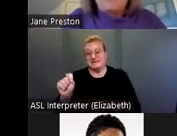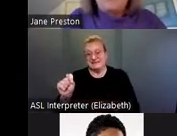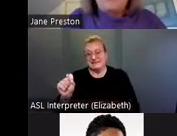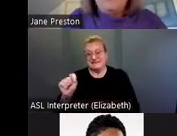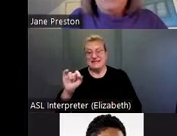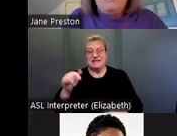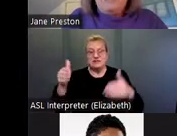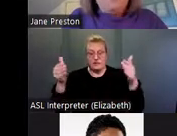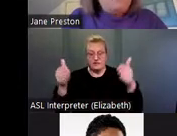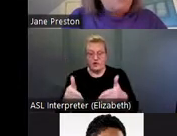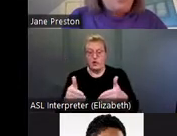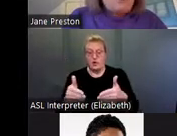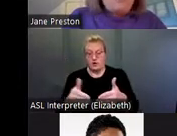That's the program that's really spotlighted at the Idea Swap.